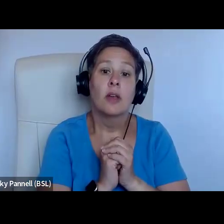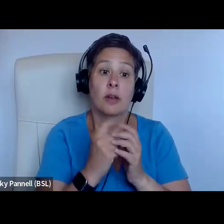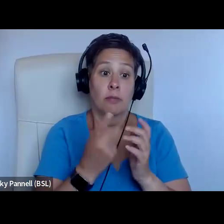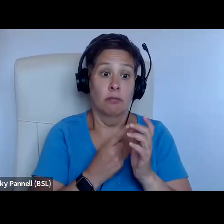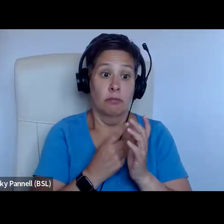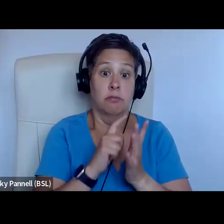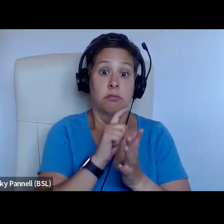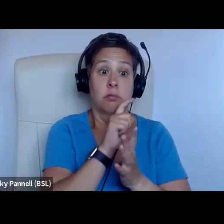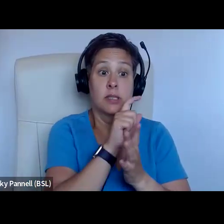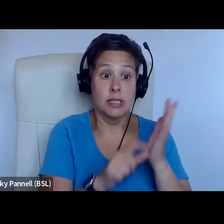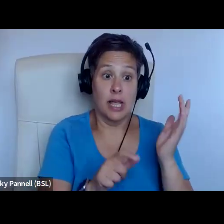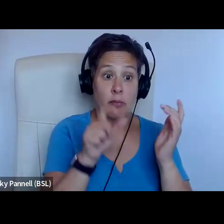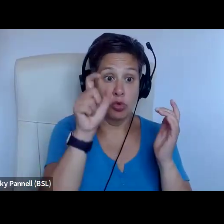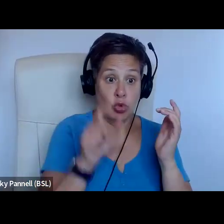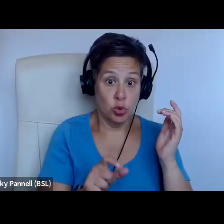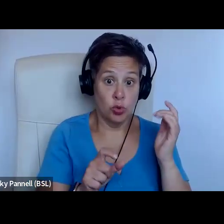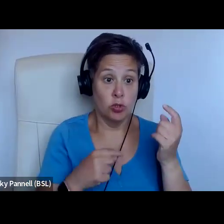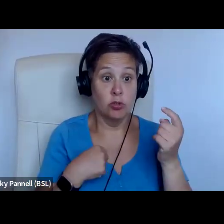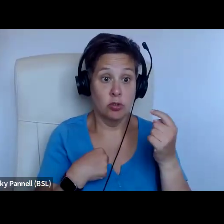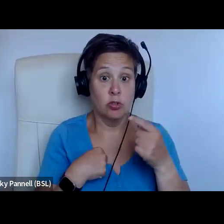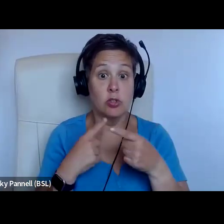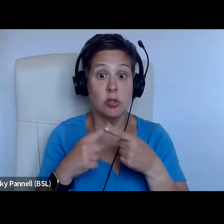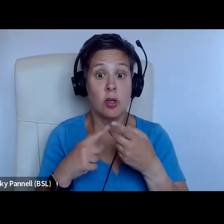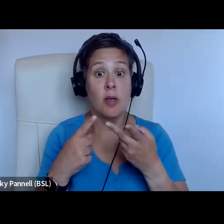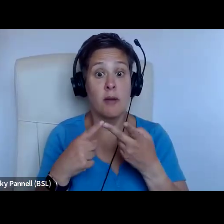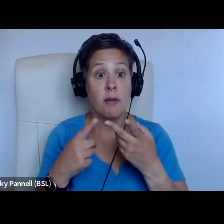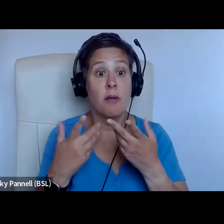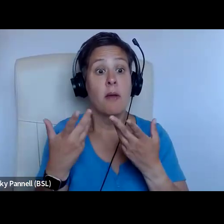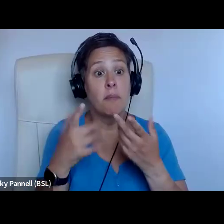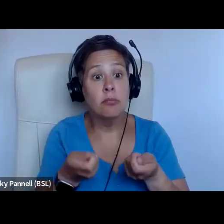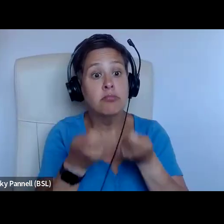the request to me was to bring that perspective to the process.